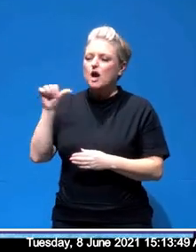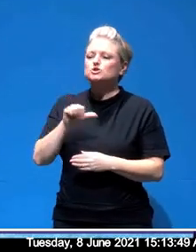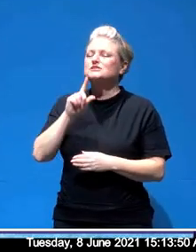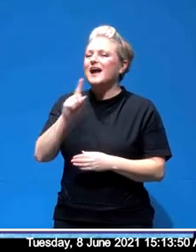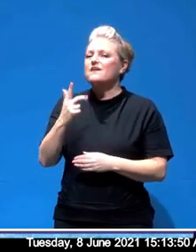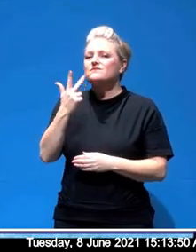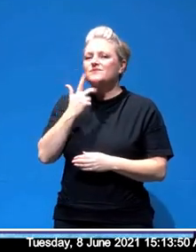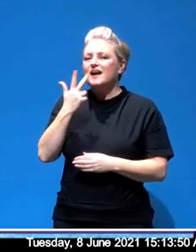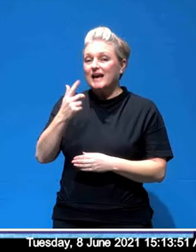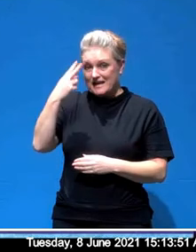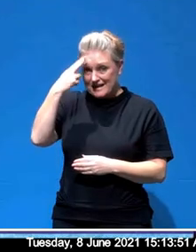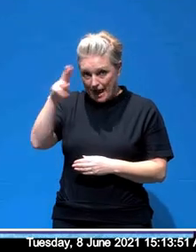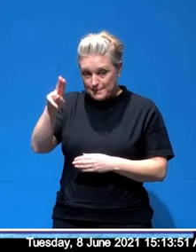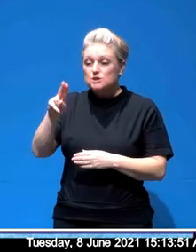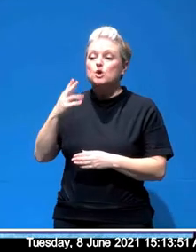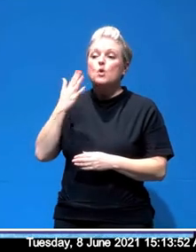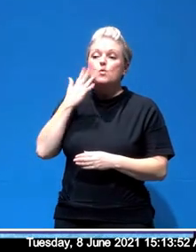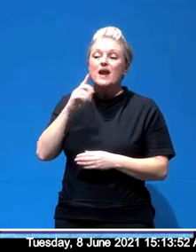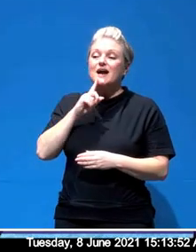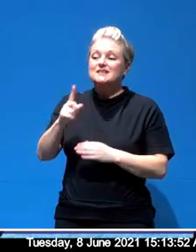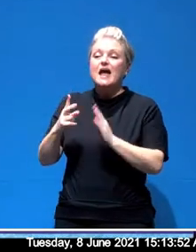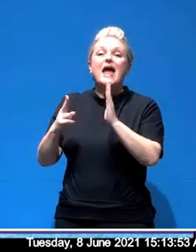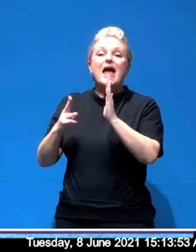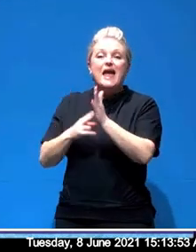When I say N Street, I mean that house. Yes.